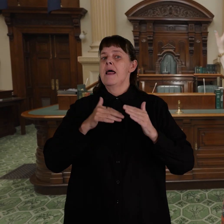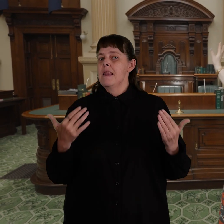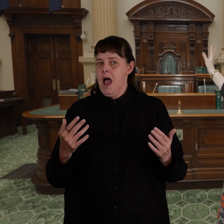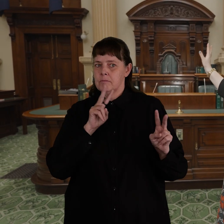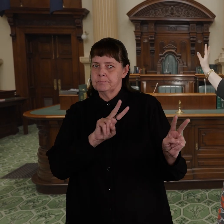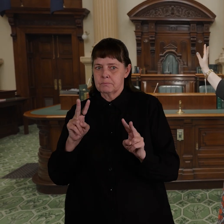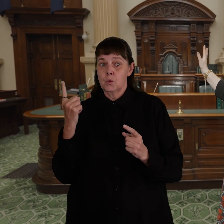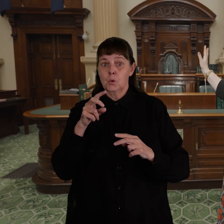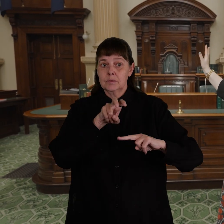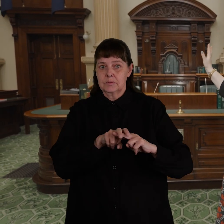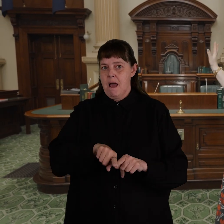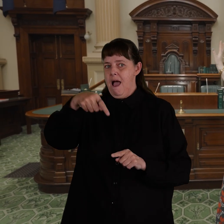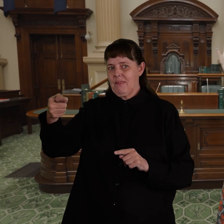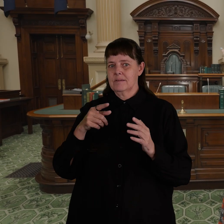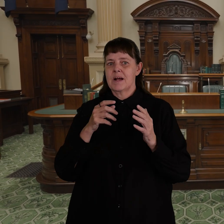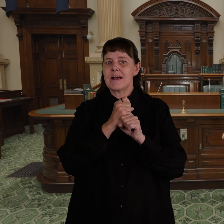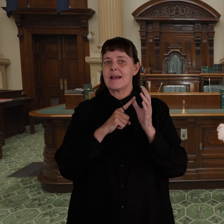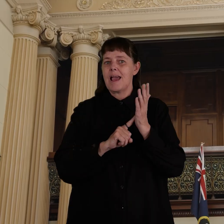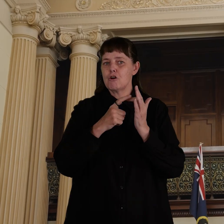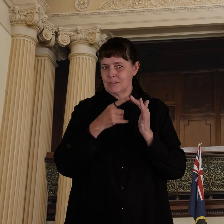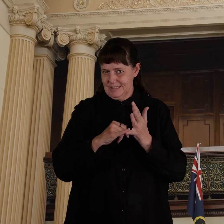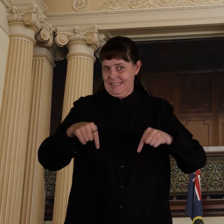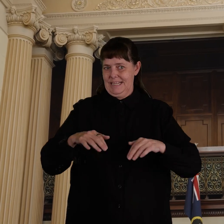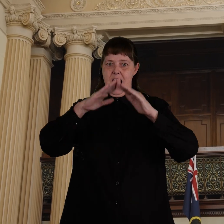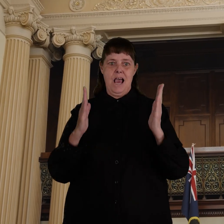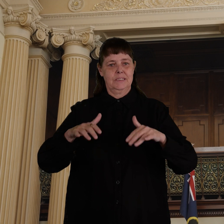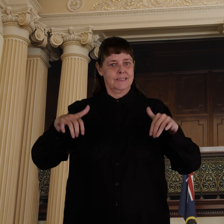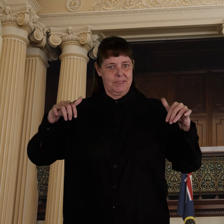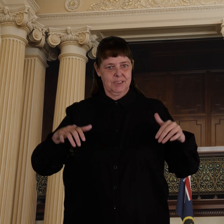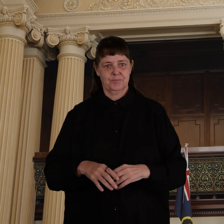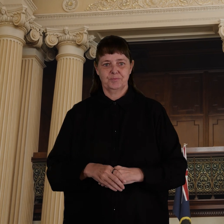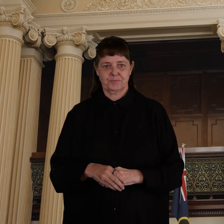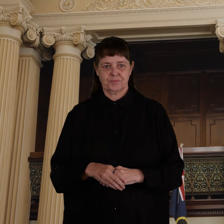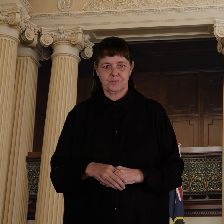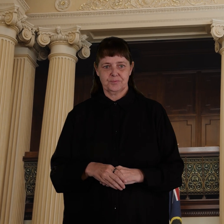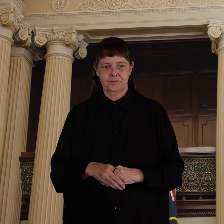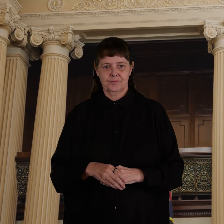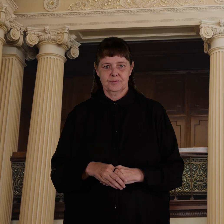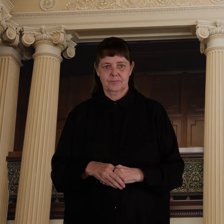in the other galleries in the House of Assembly. Up in the top, you'll see that there's a box with